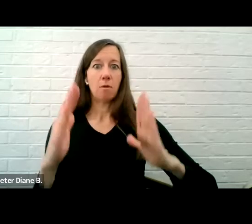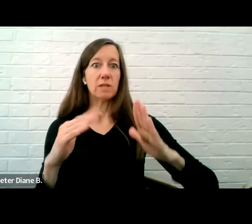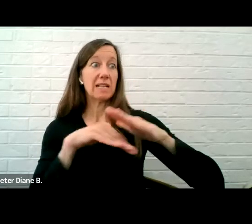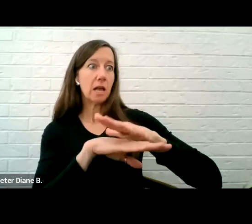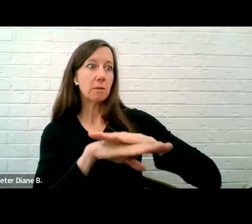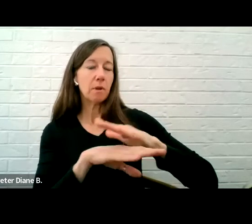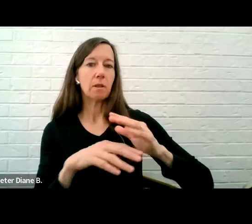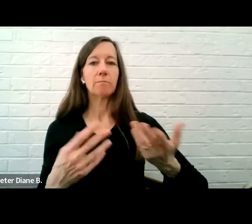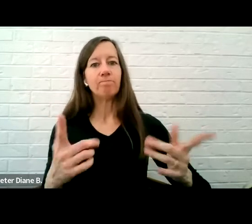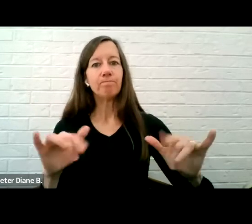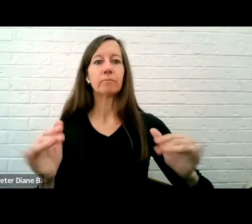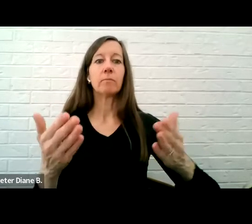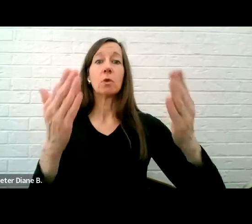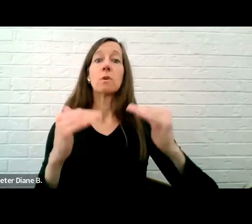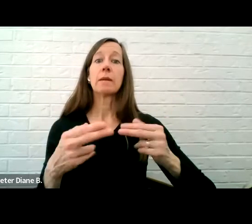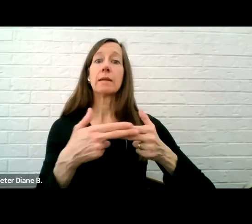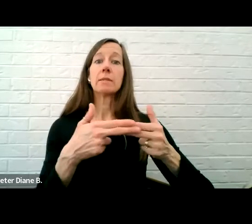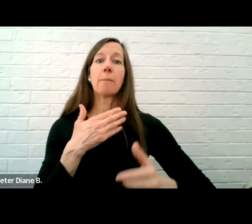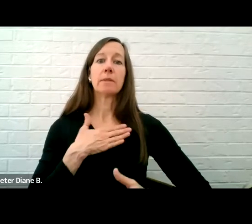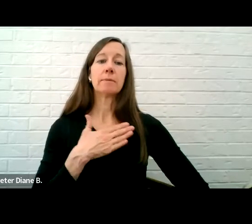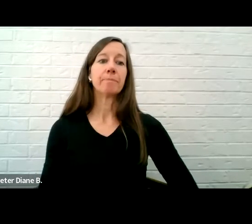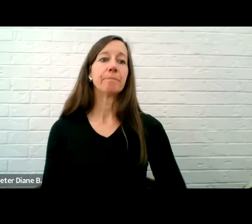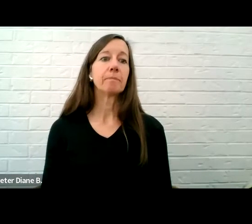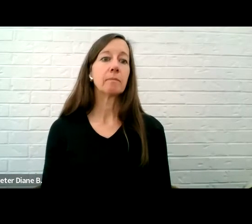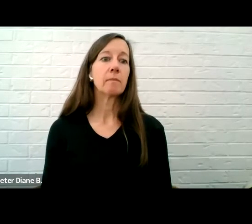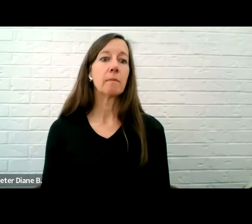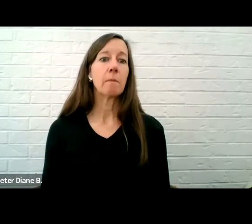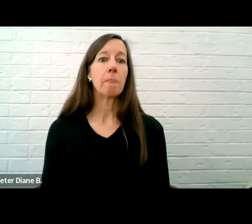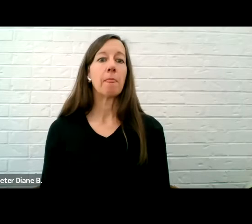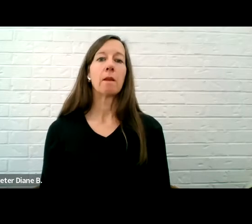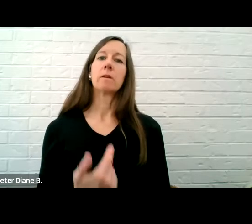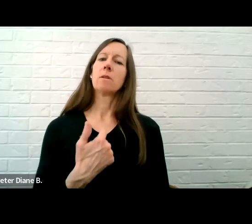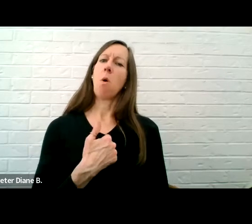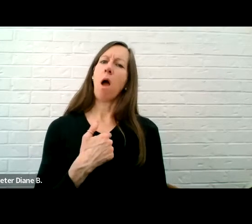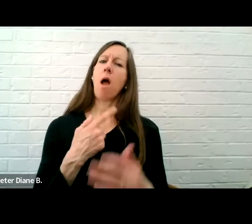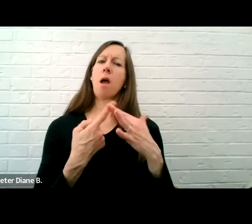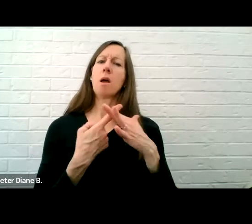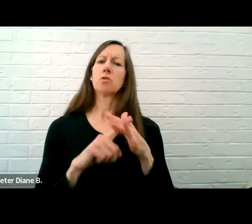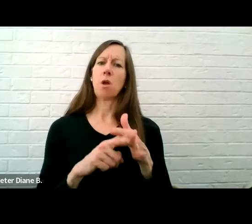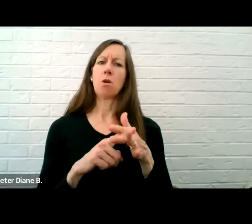And so I started asking some questions about services and